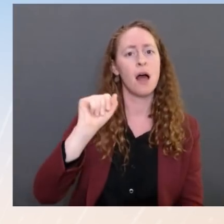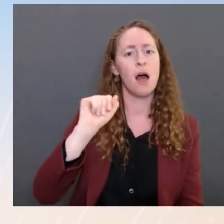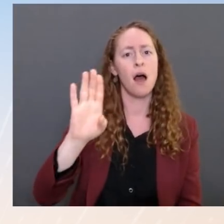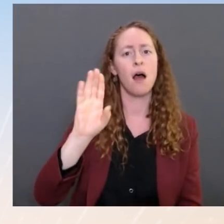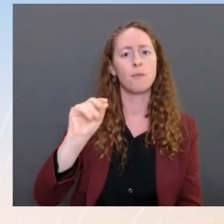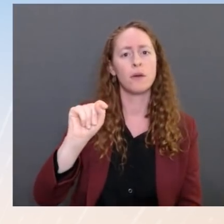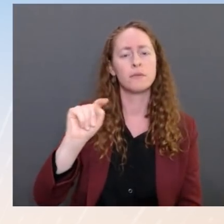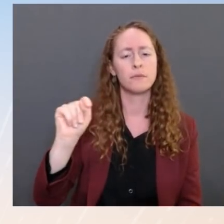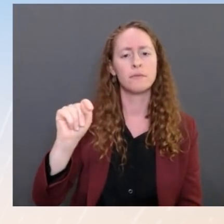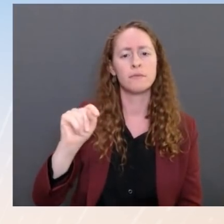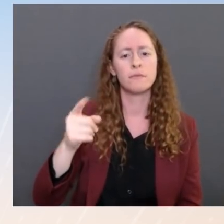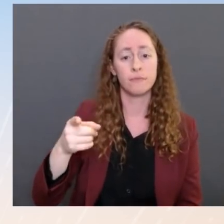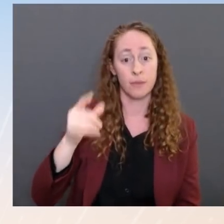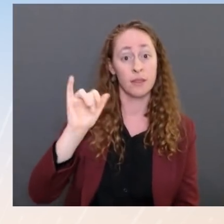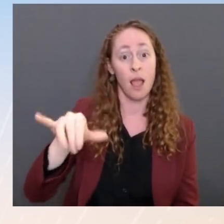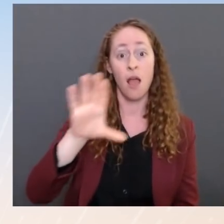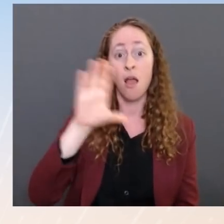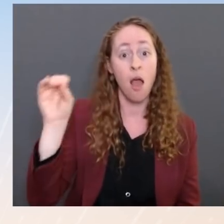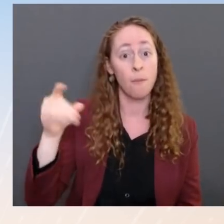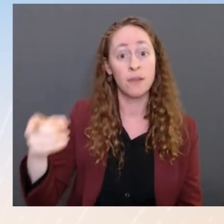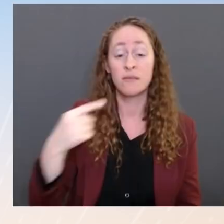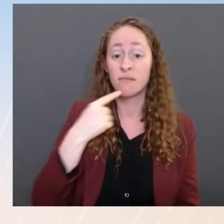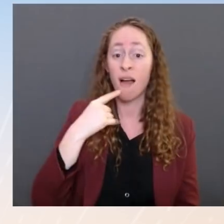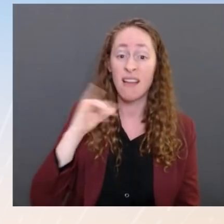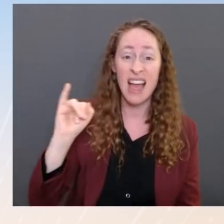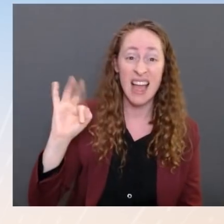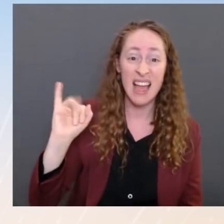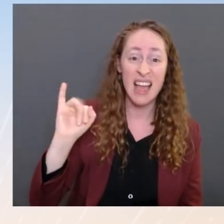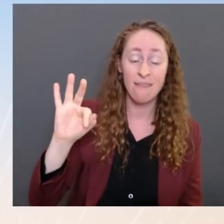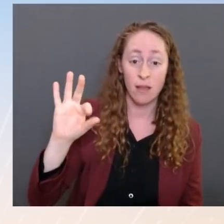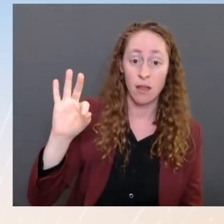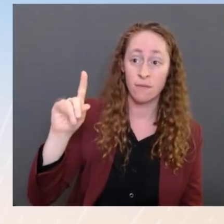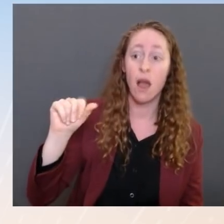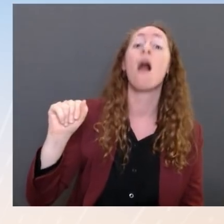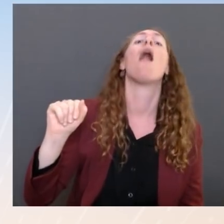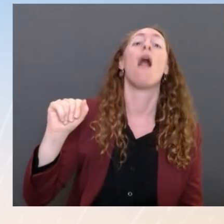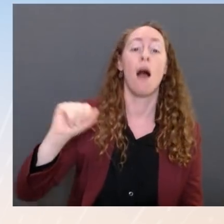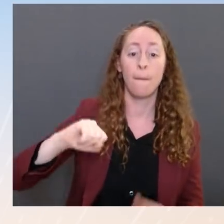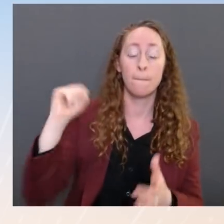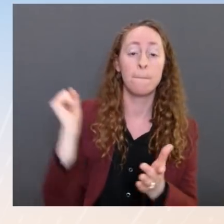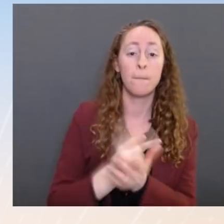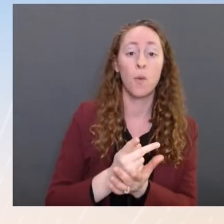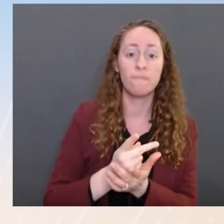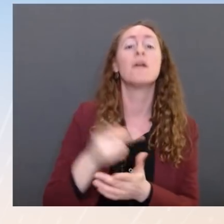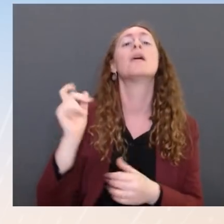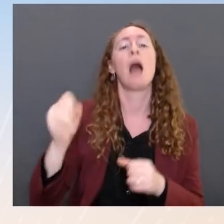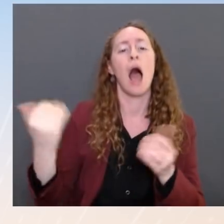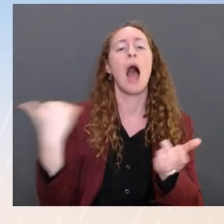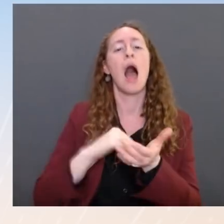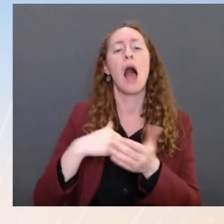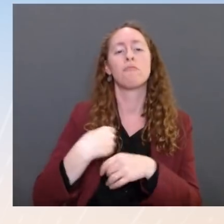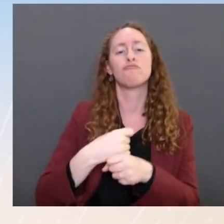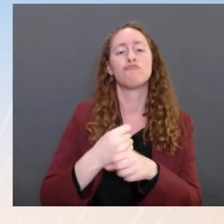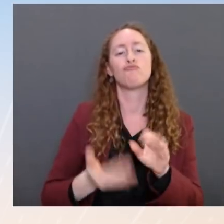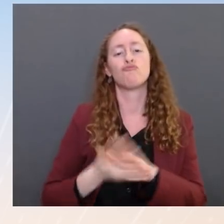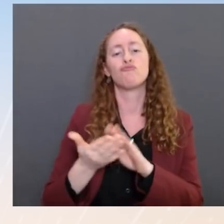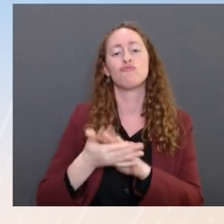Do you have a sense of why it may be taking so long to get this factory back up and running or what the holdup is from the FDA's perspective?